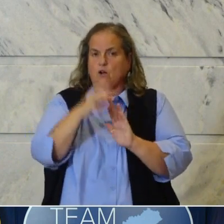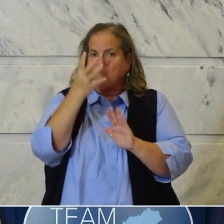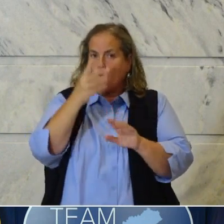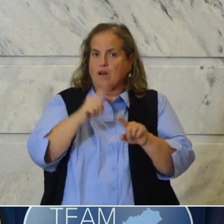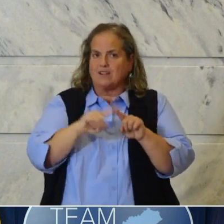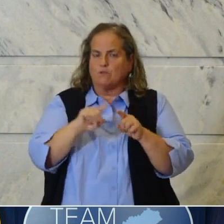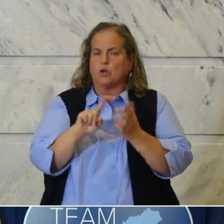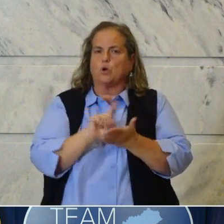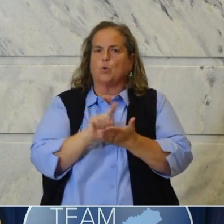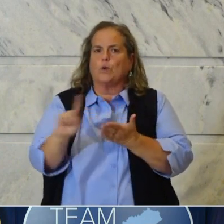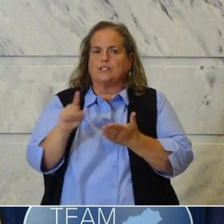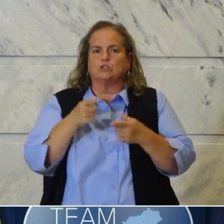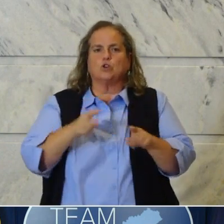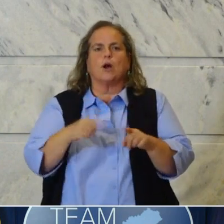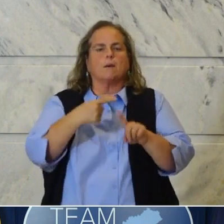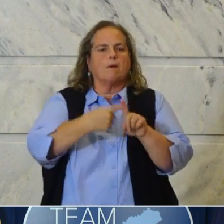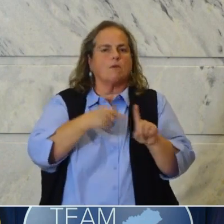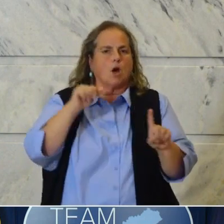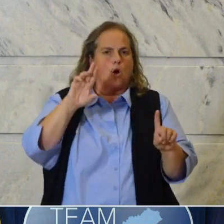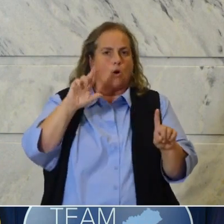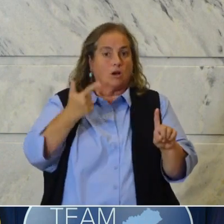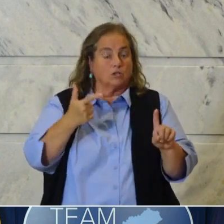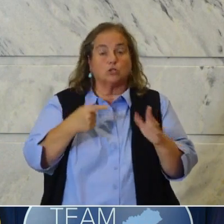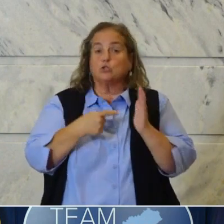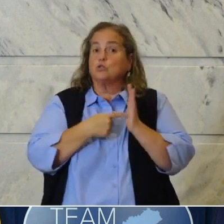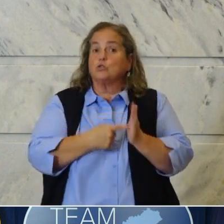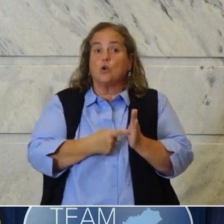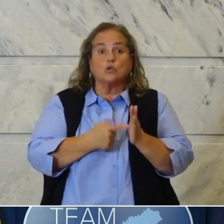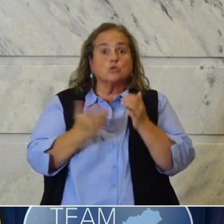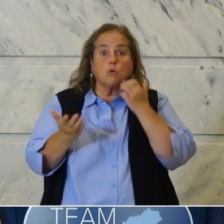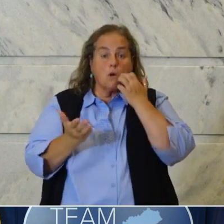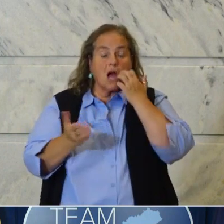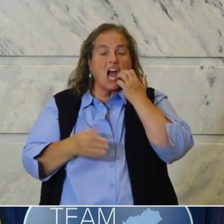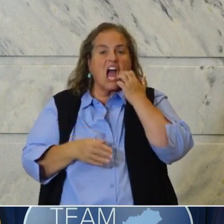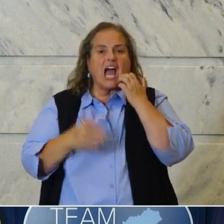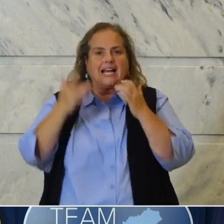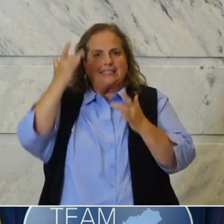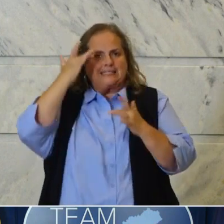over the month of August, and what it shows is the disease progression. So it